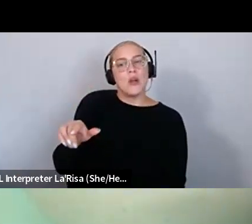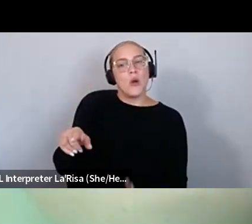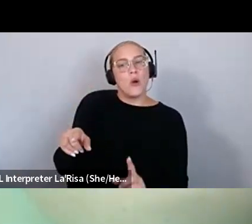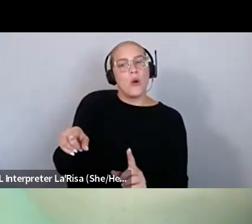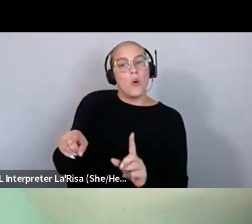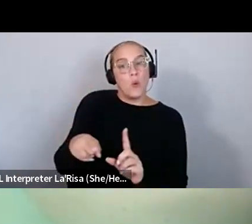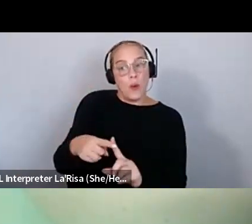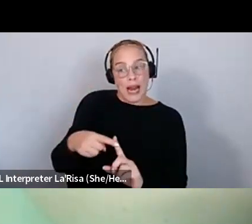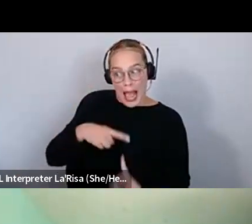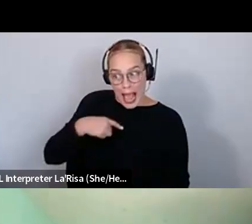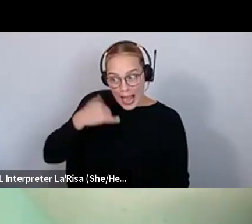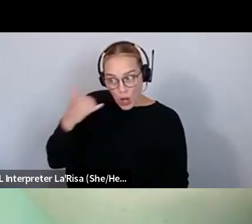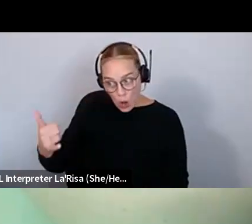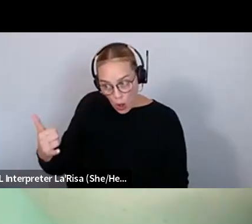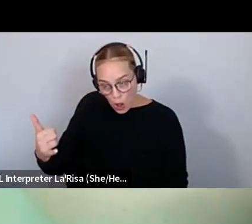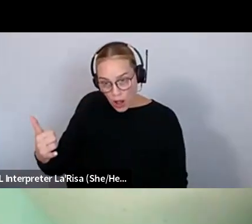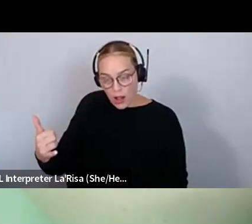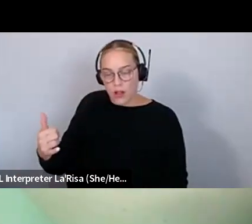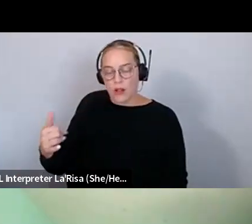If it ran out or went away for some reason --